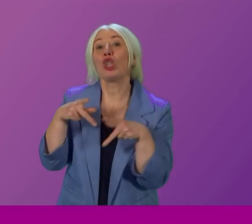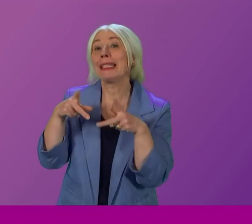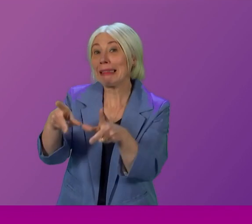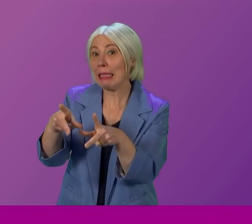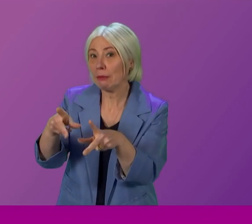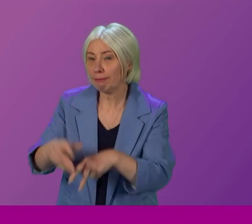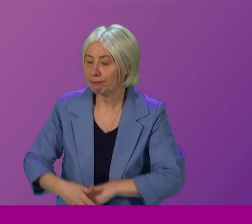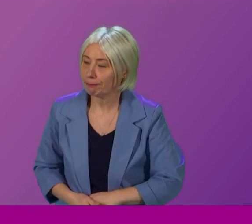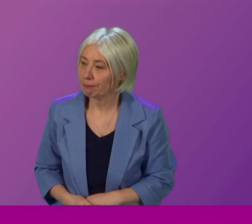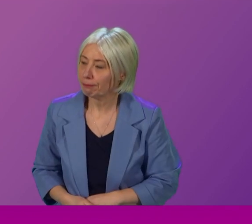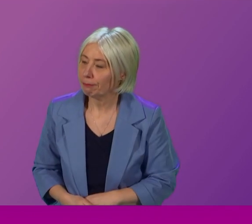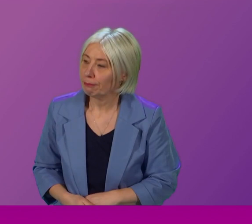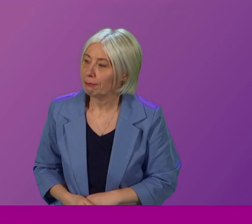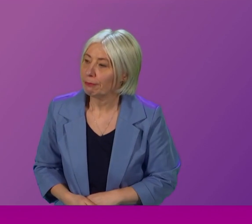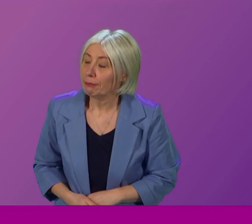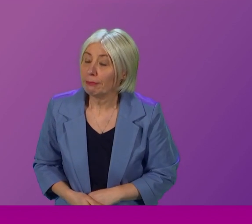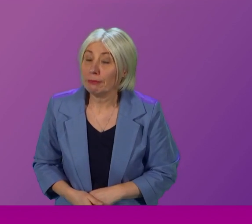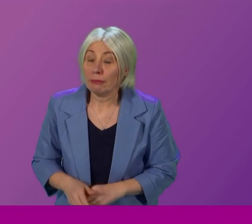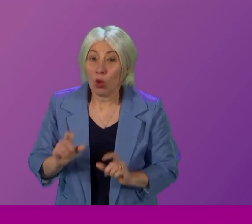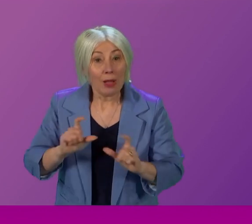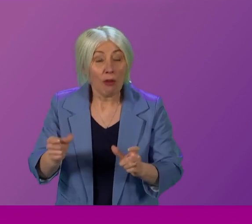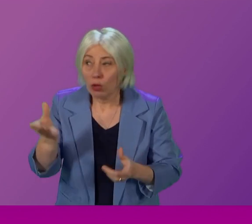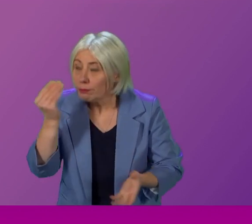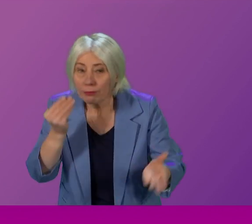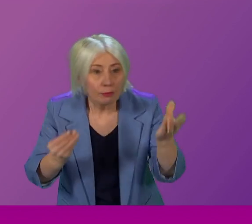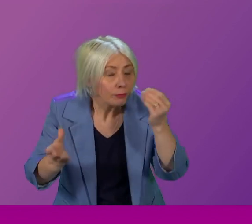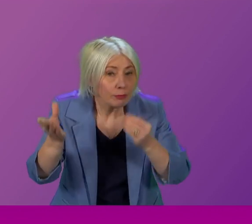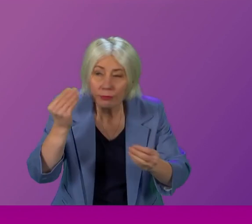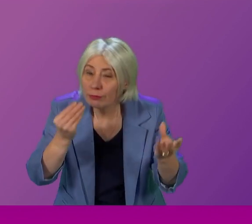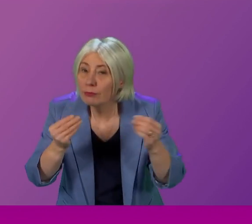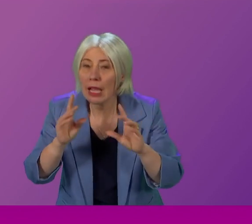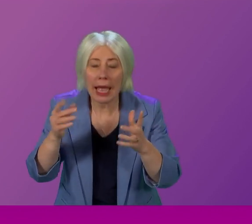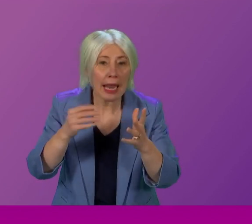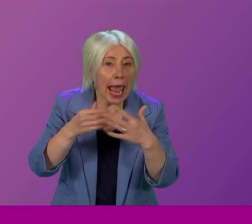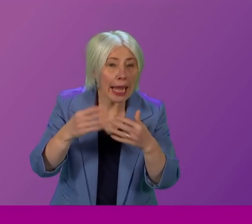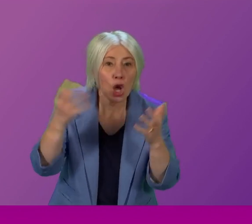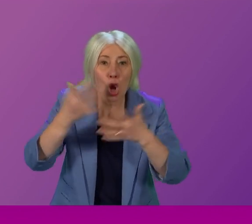We will continue to listen to and, where possible, address concerns that